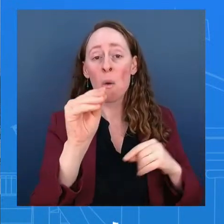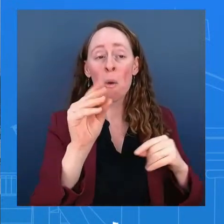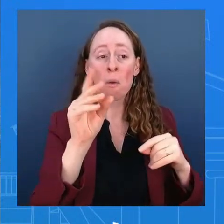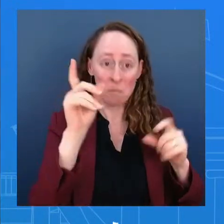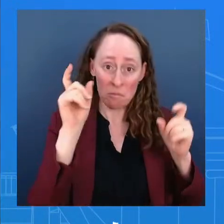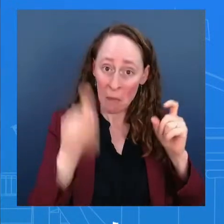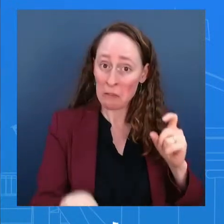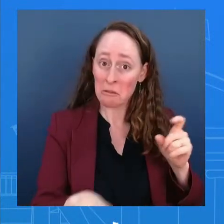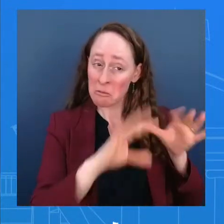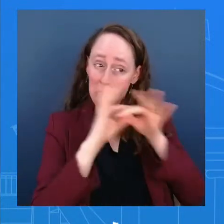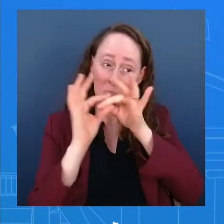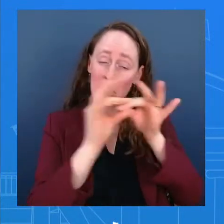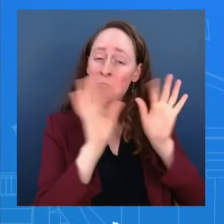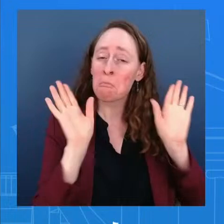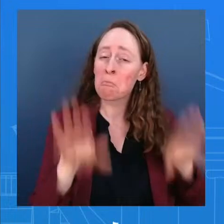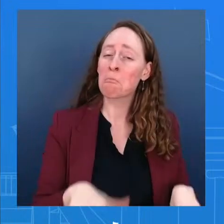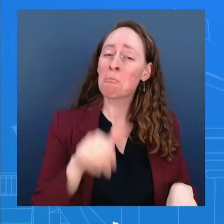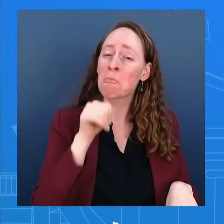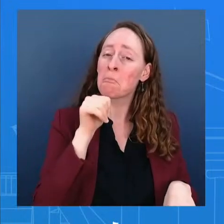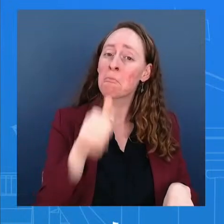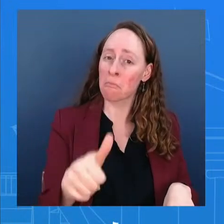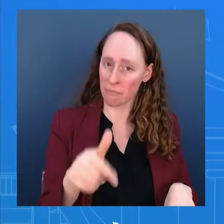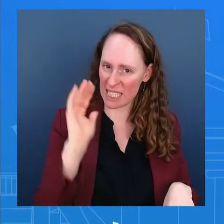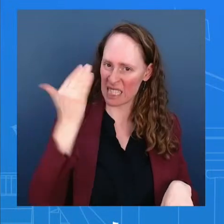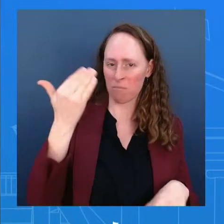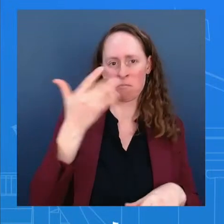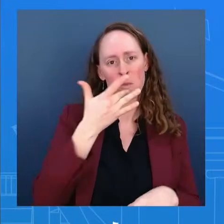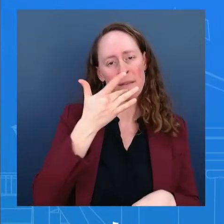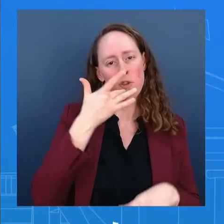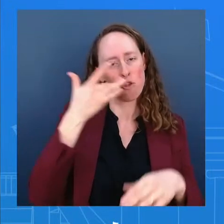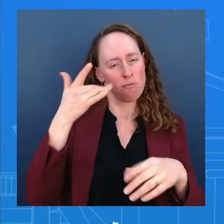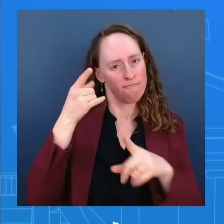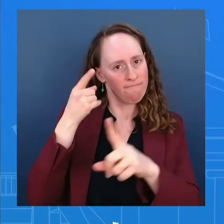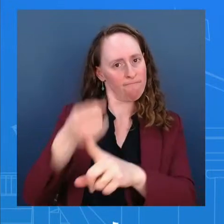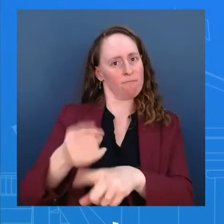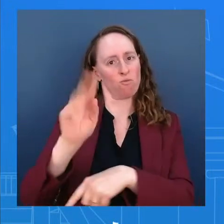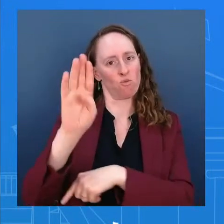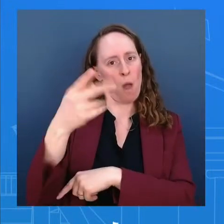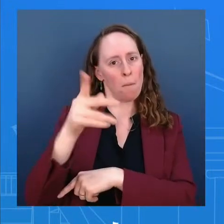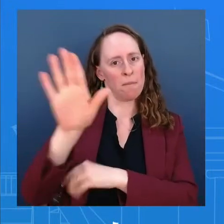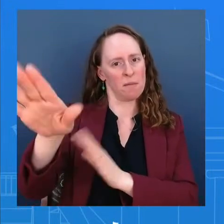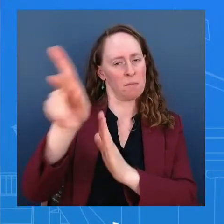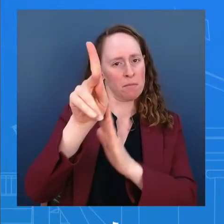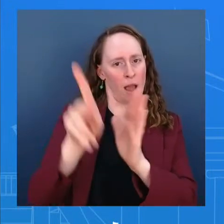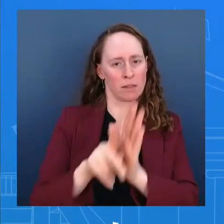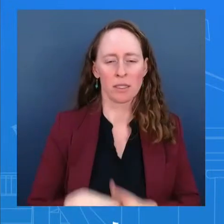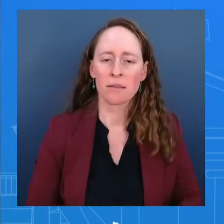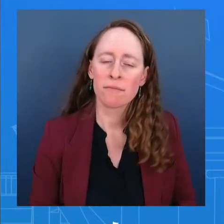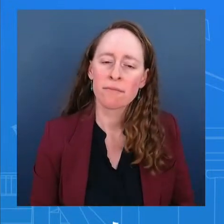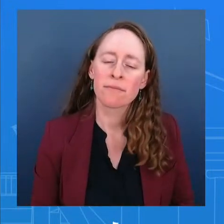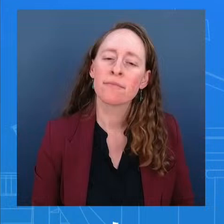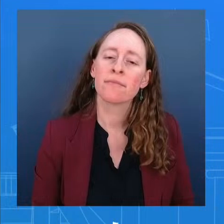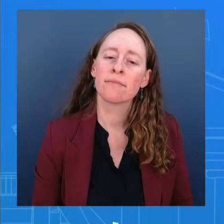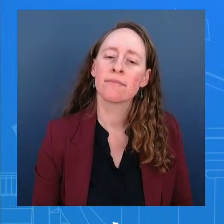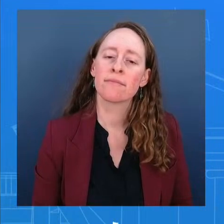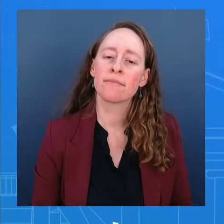Mr. Sullivan: Look, I’ll leave it to others to judge the reasons for why the election went the way it did. I -- I’m not in a good position